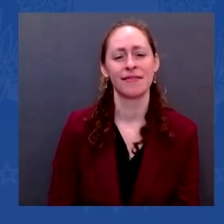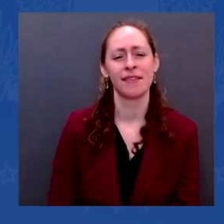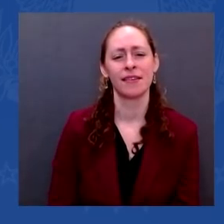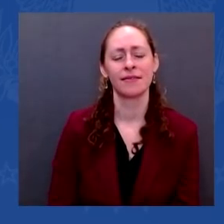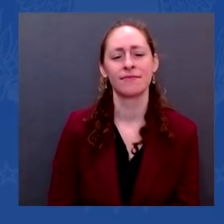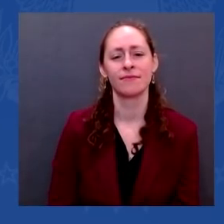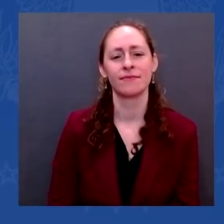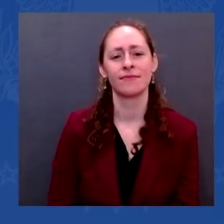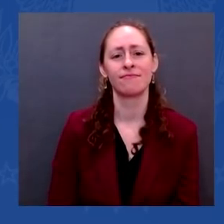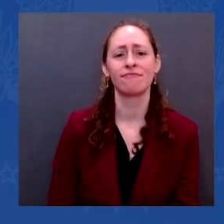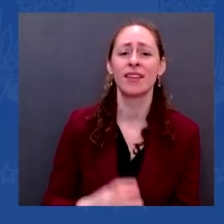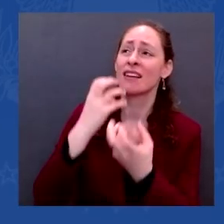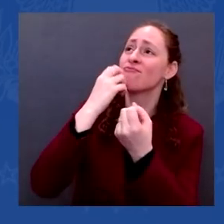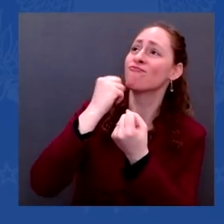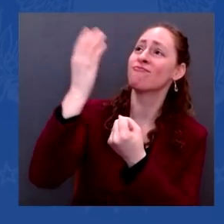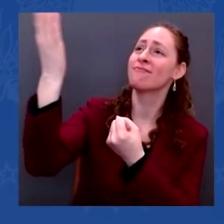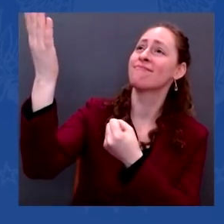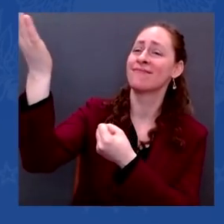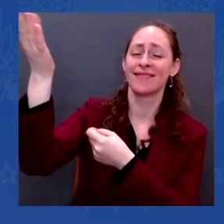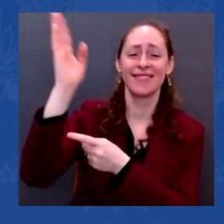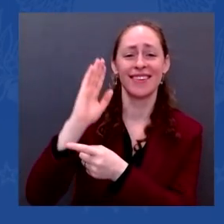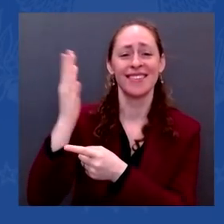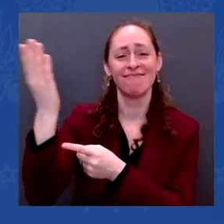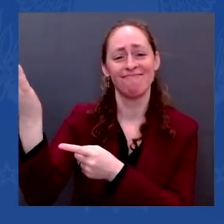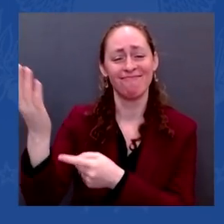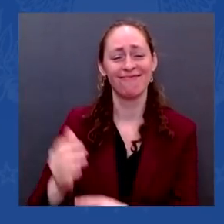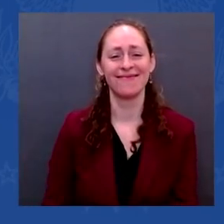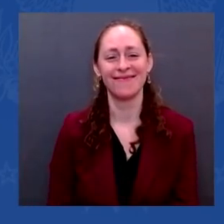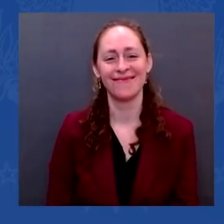God asks us to rest in him